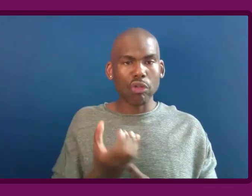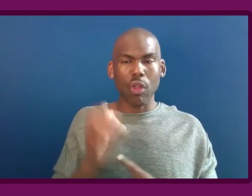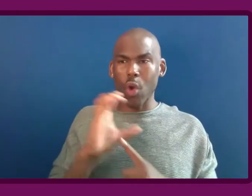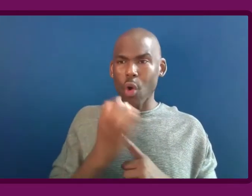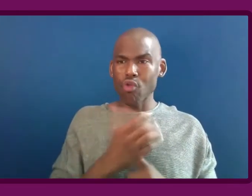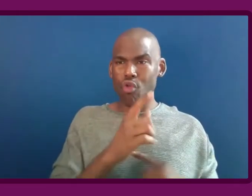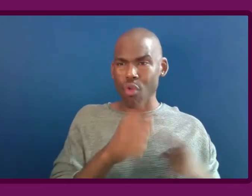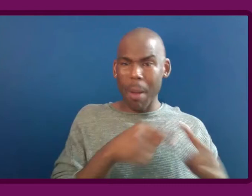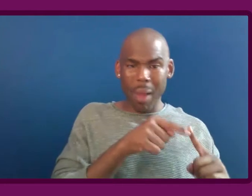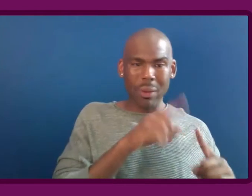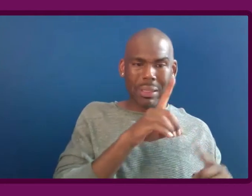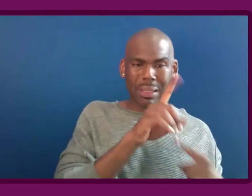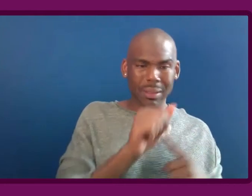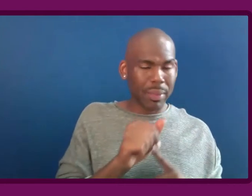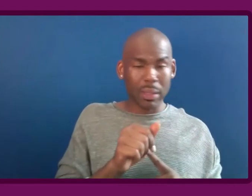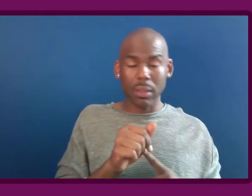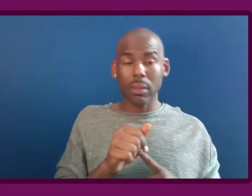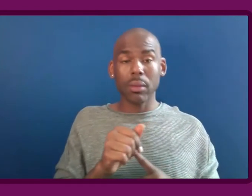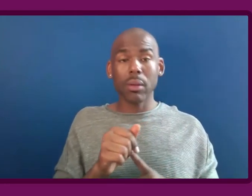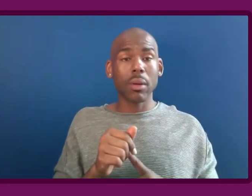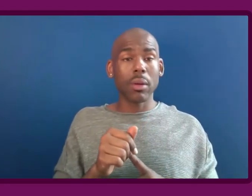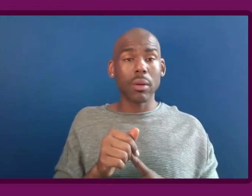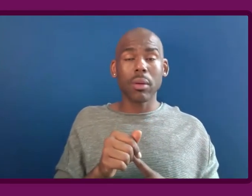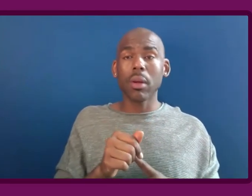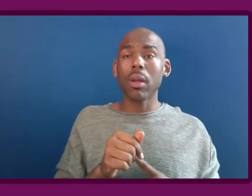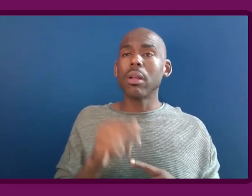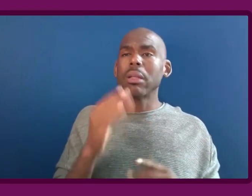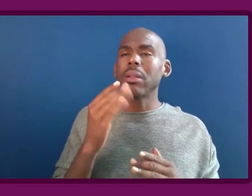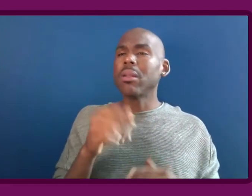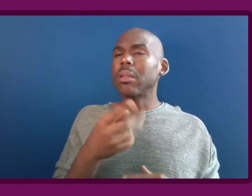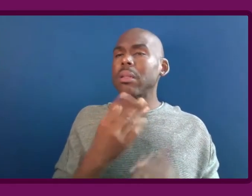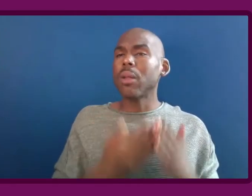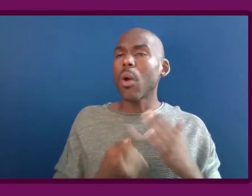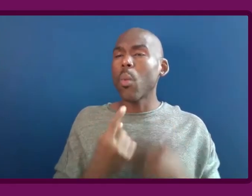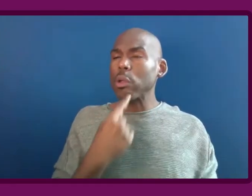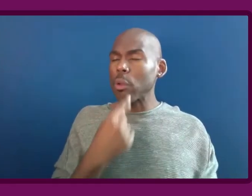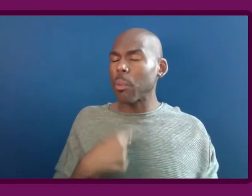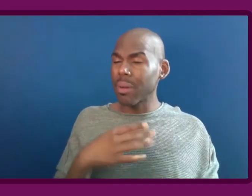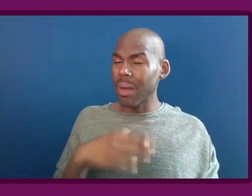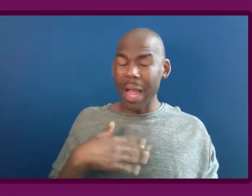around disability, that we've been able to be. The other day, also, somebody told me, "I'm amazed